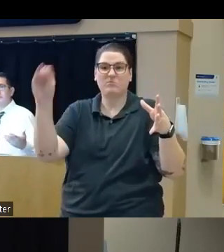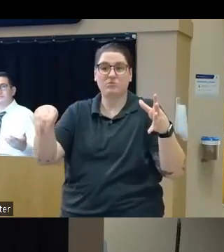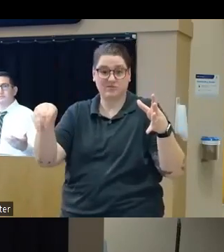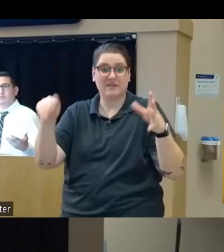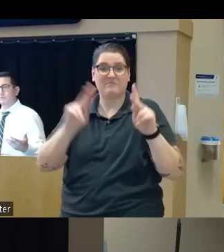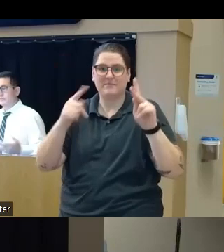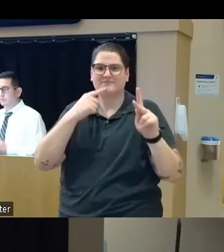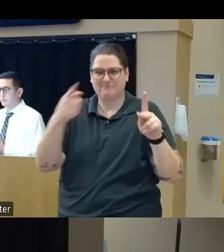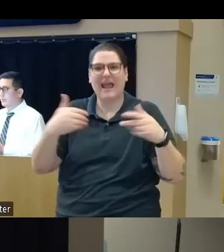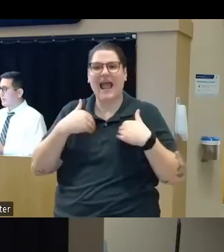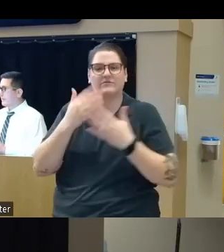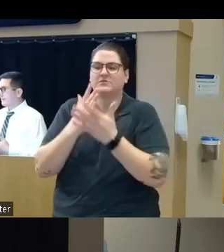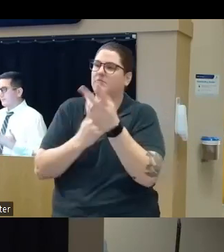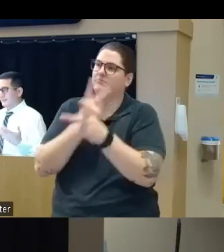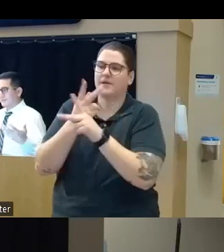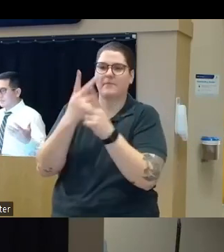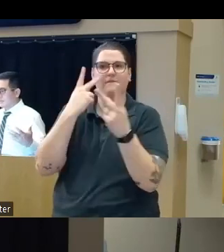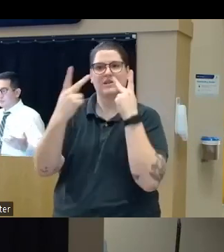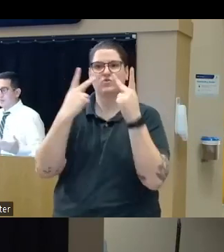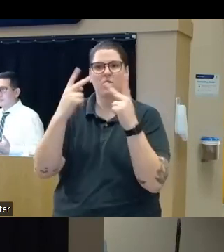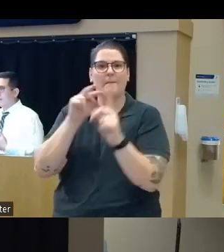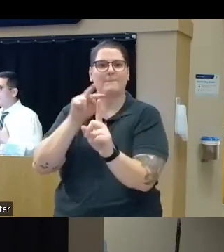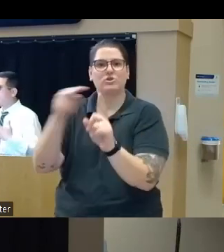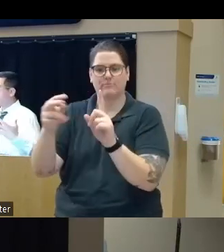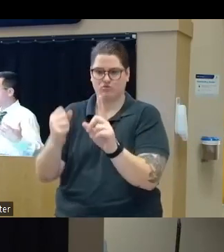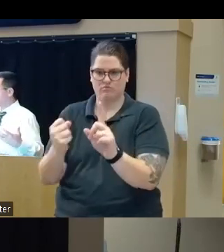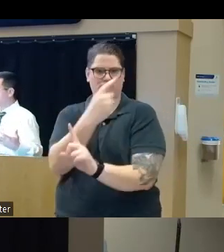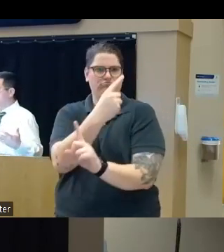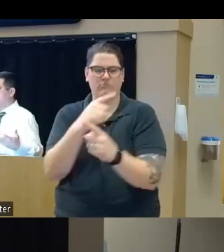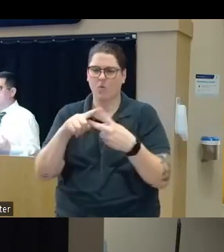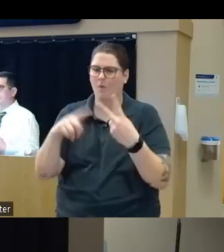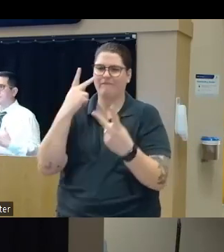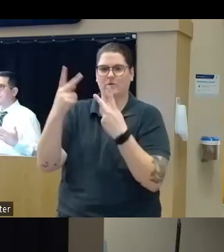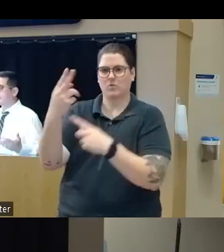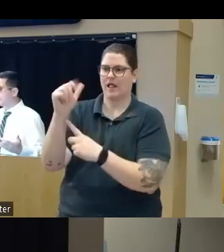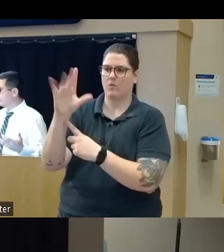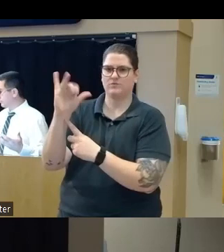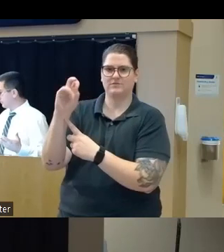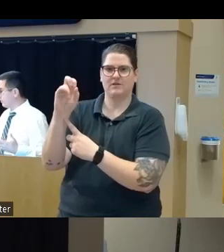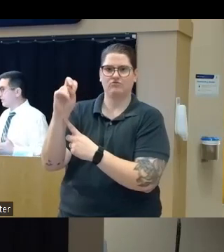having some sort of visual perceptual abnormality a visual hallucination some of this is cultural